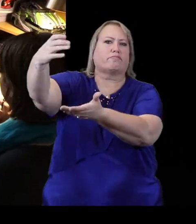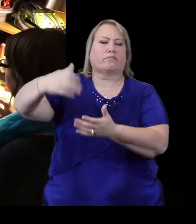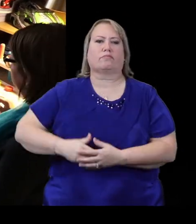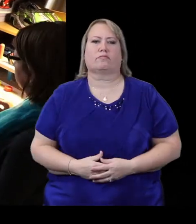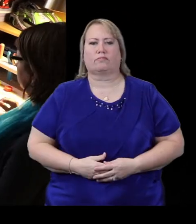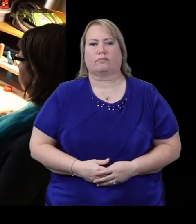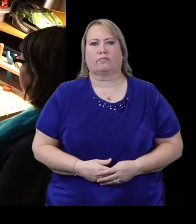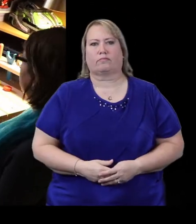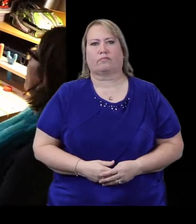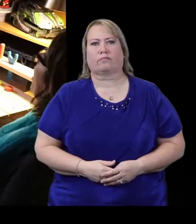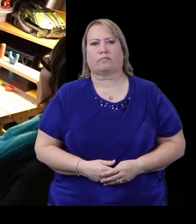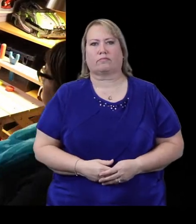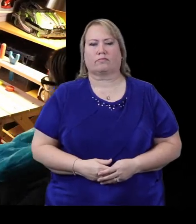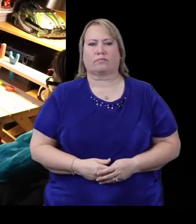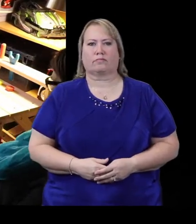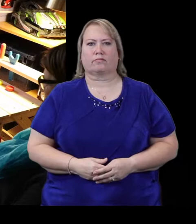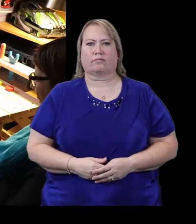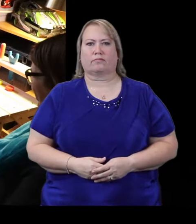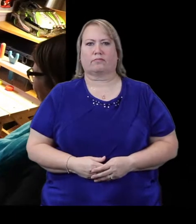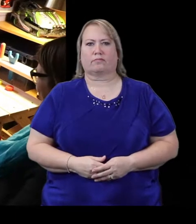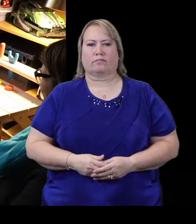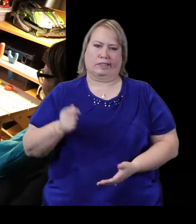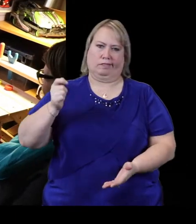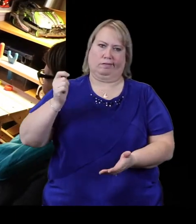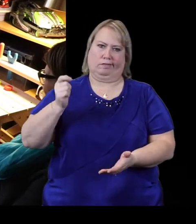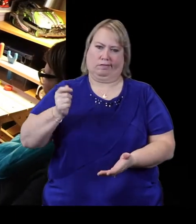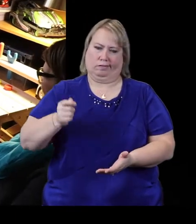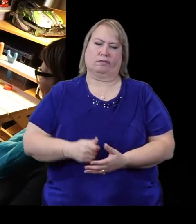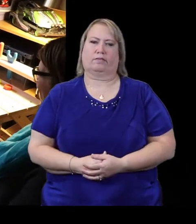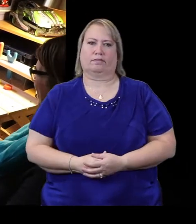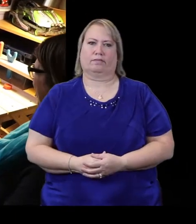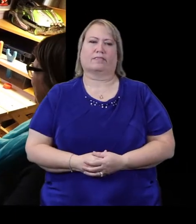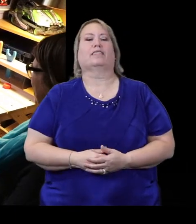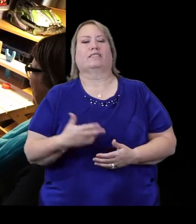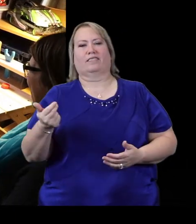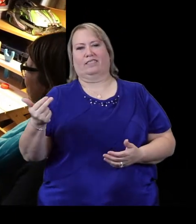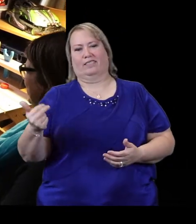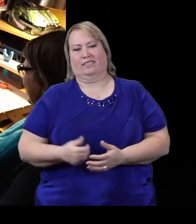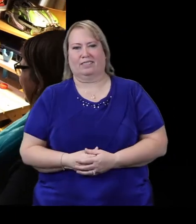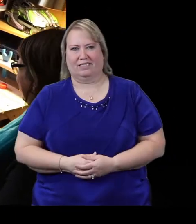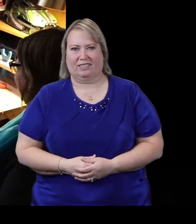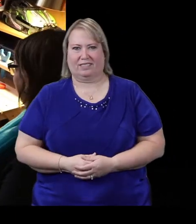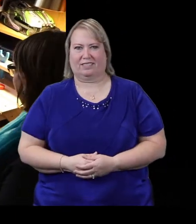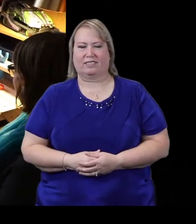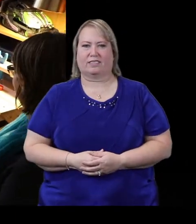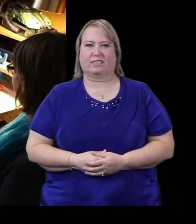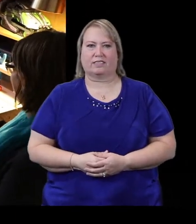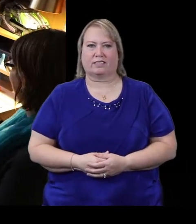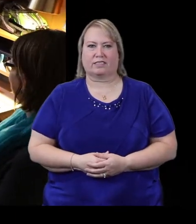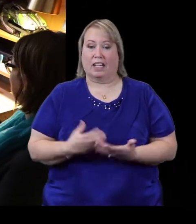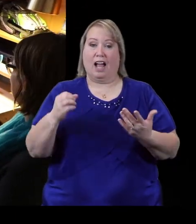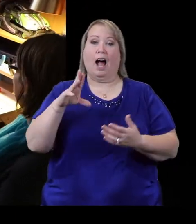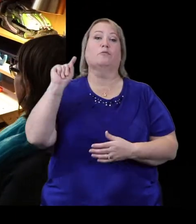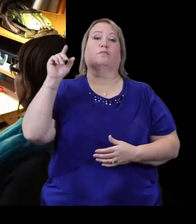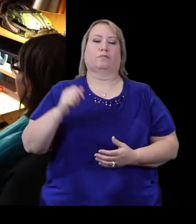[ Background sounds ] They popped out, those are serious.